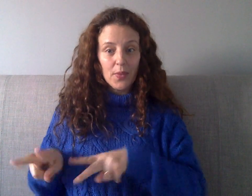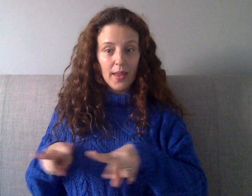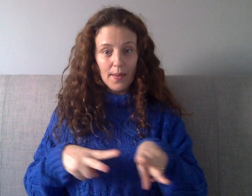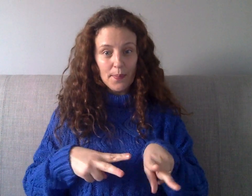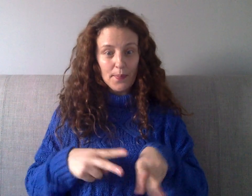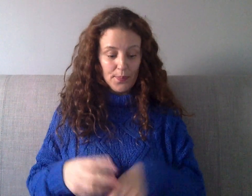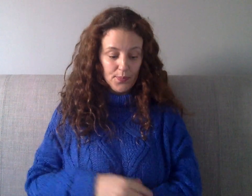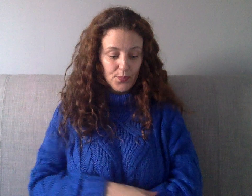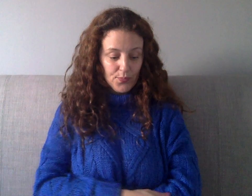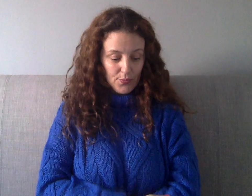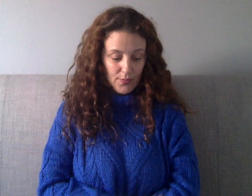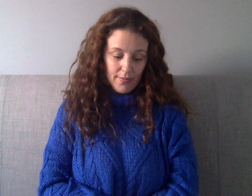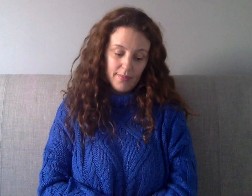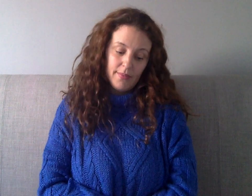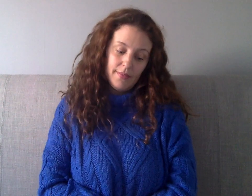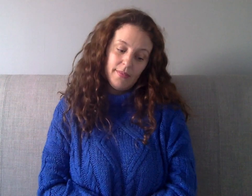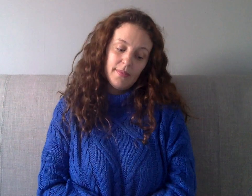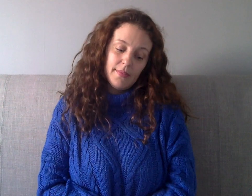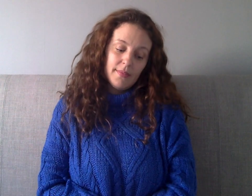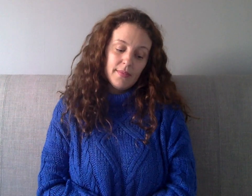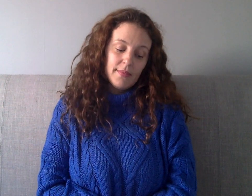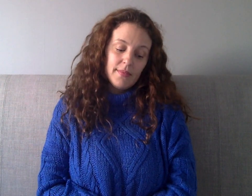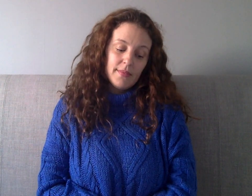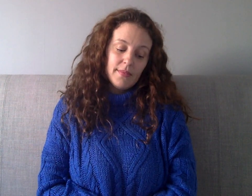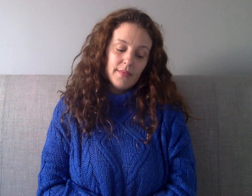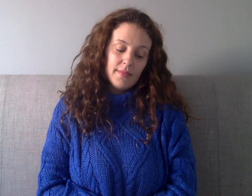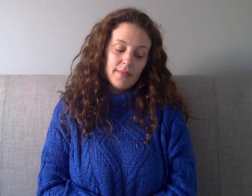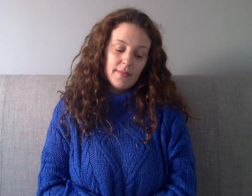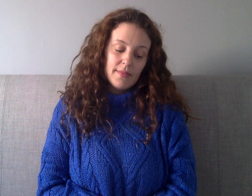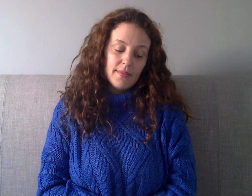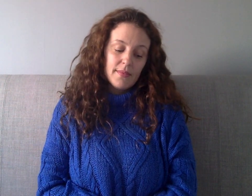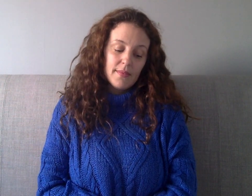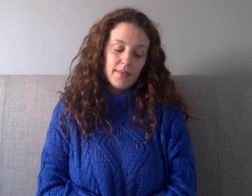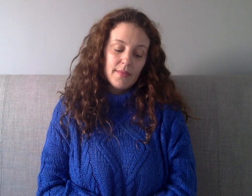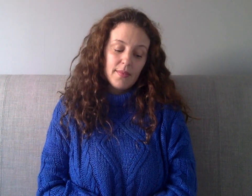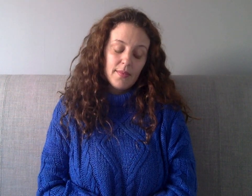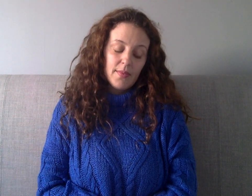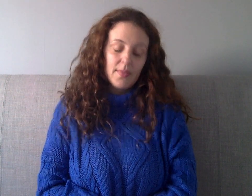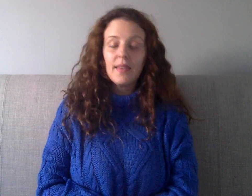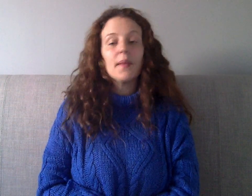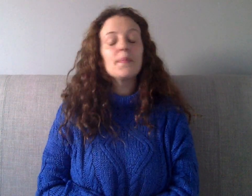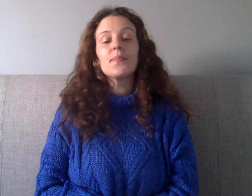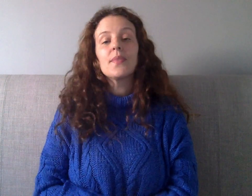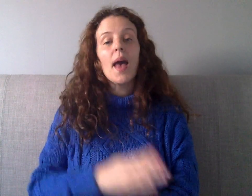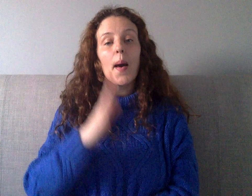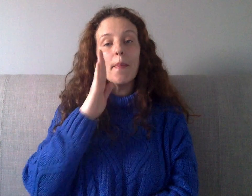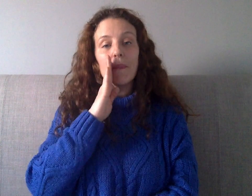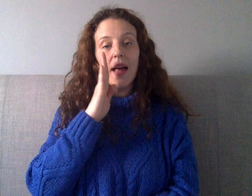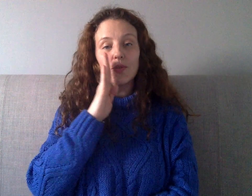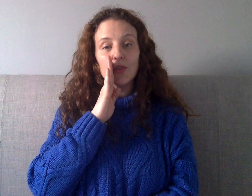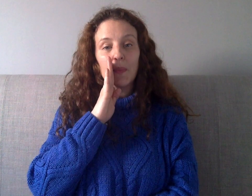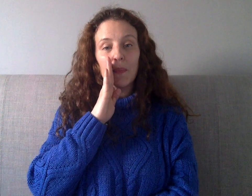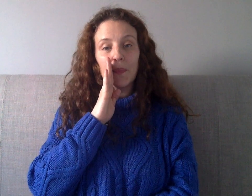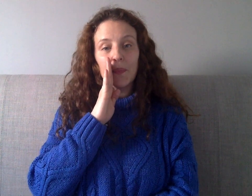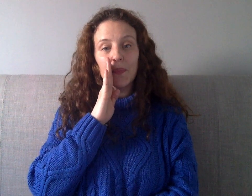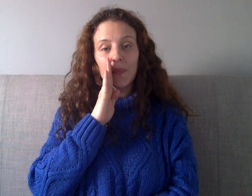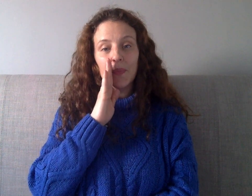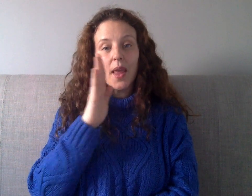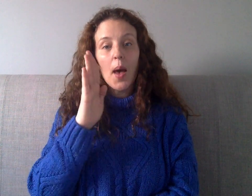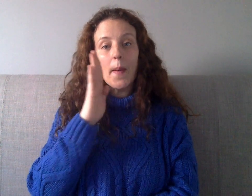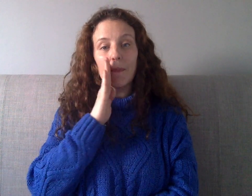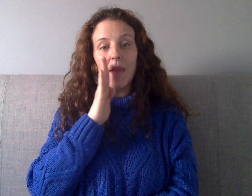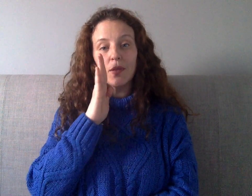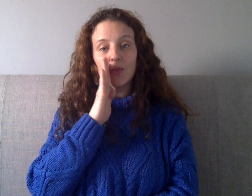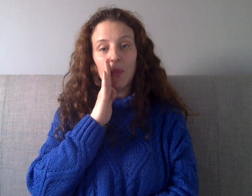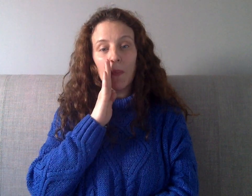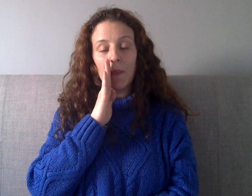BELGIUM